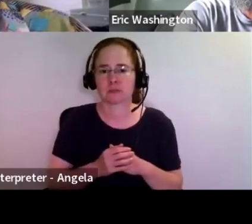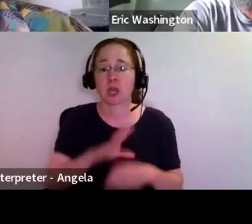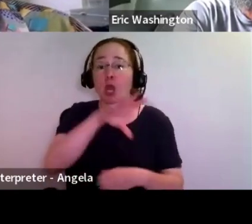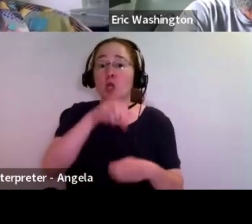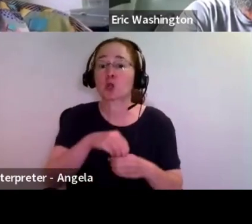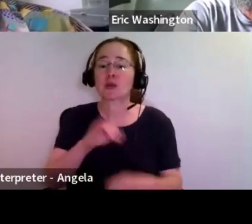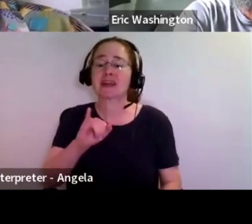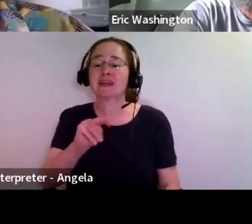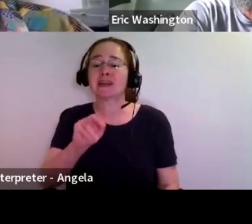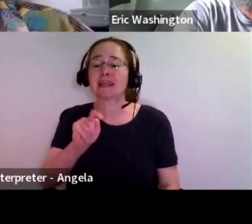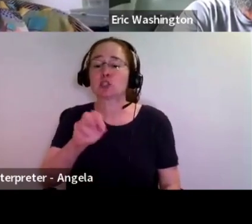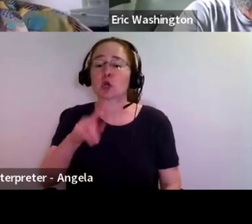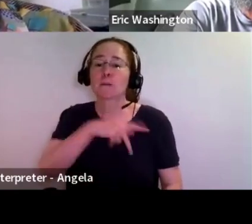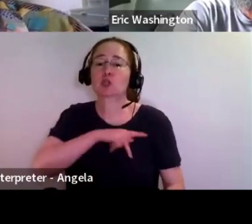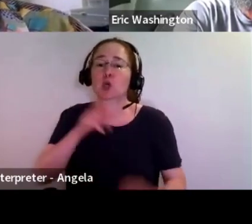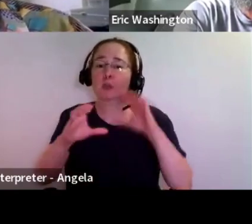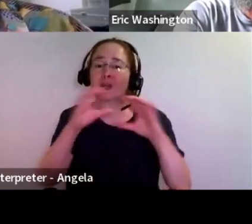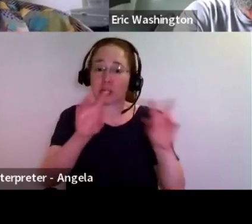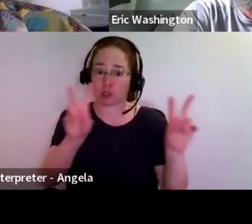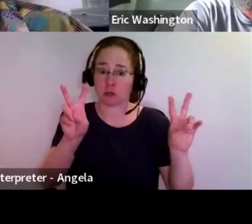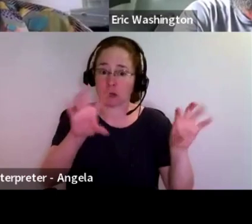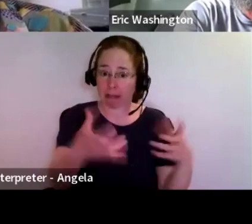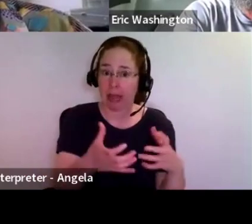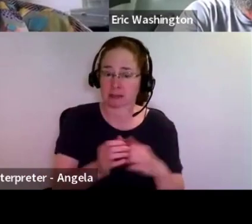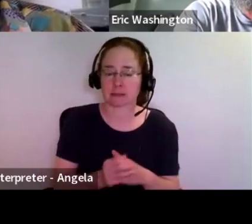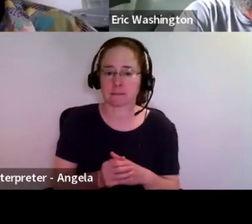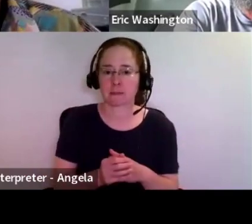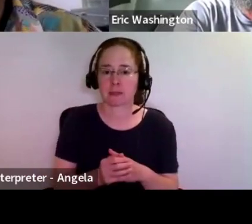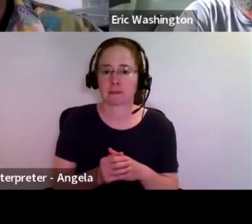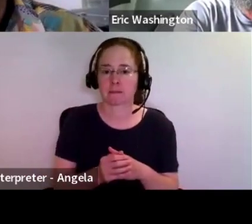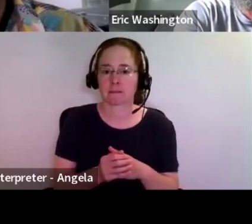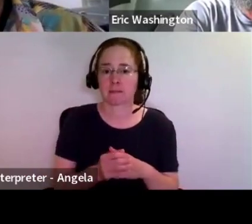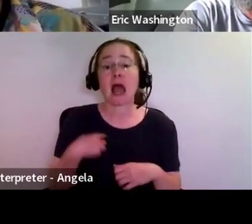communications, which I think would I, I think will help my